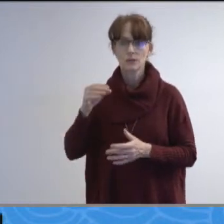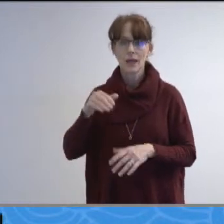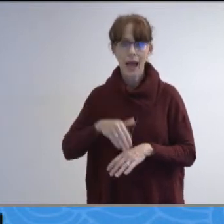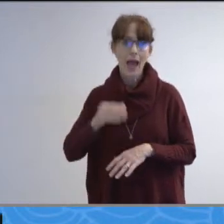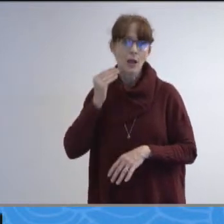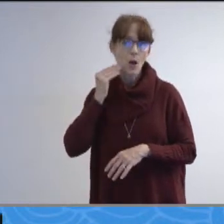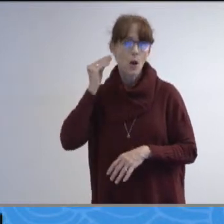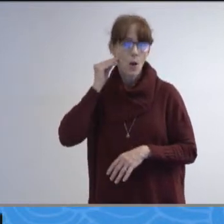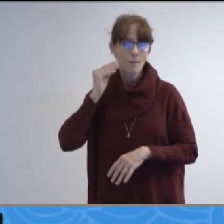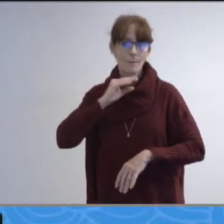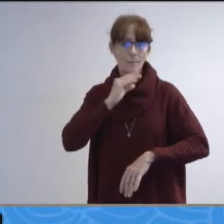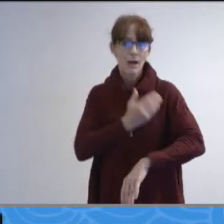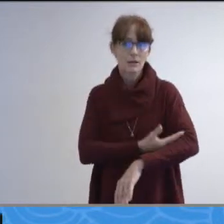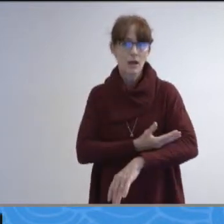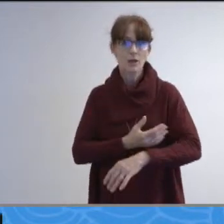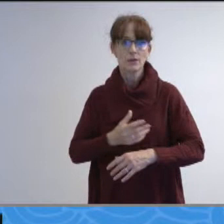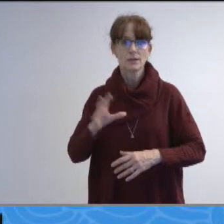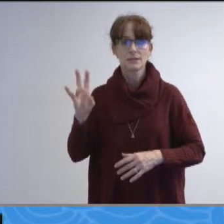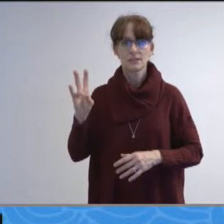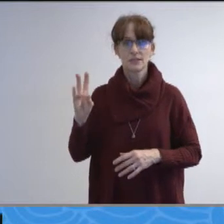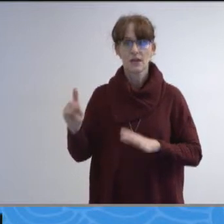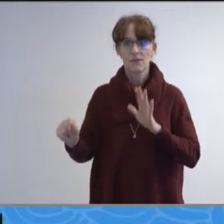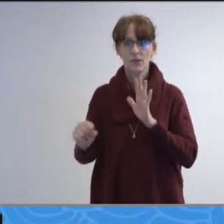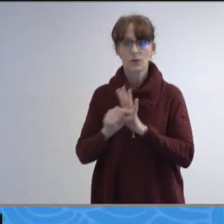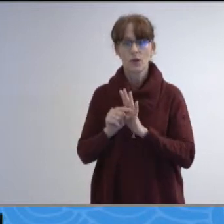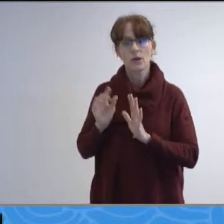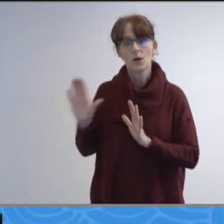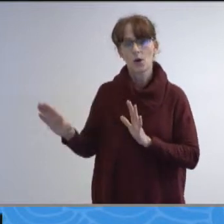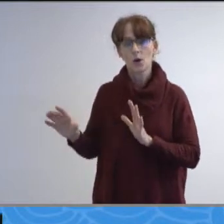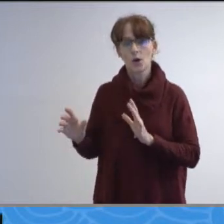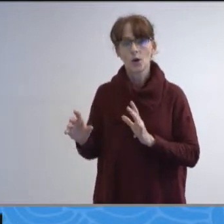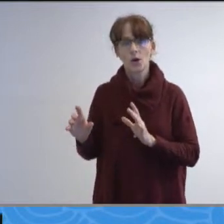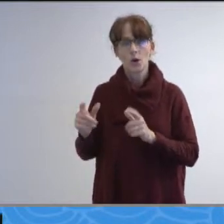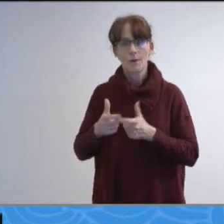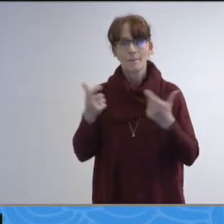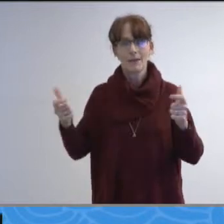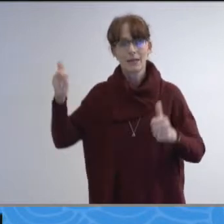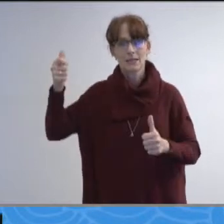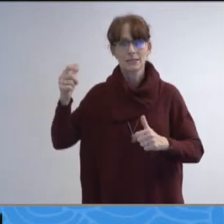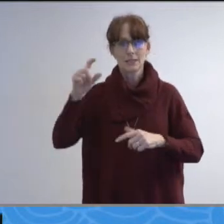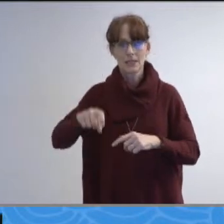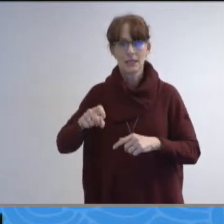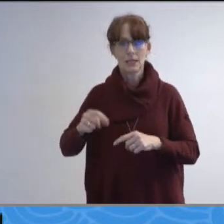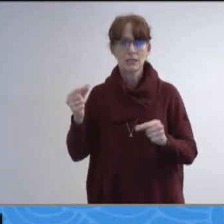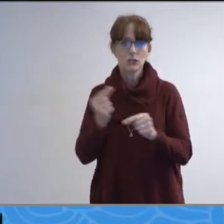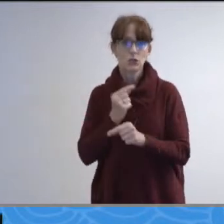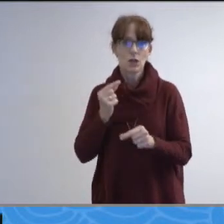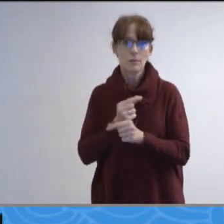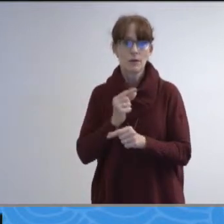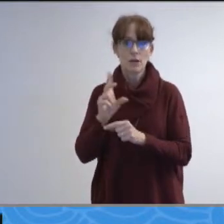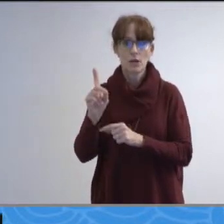My daughter is in seventh grade. Her greatest need is in the Geometry Domain.